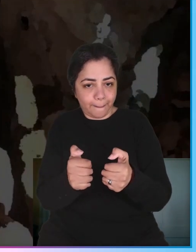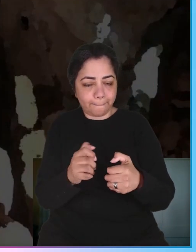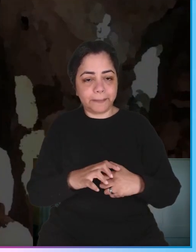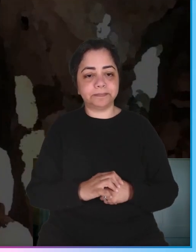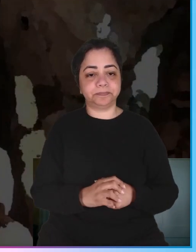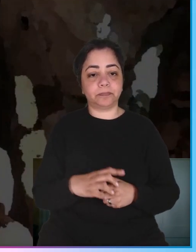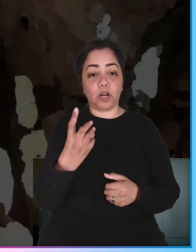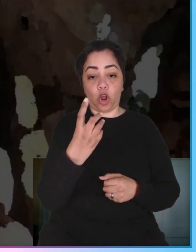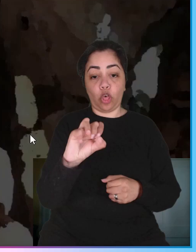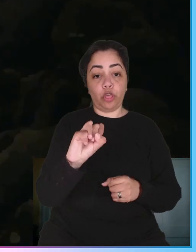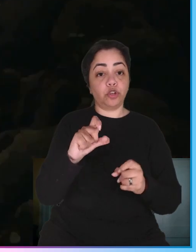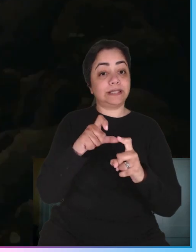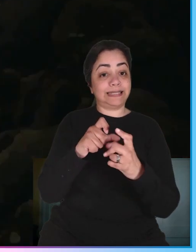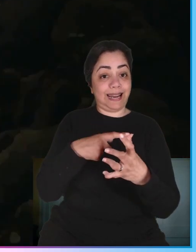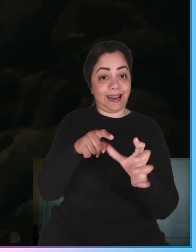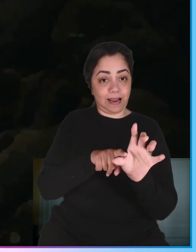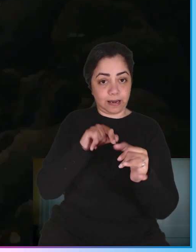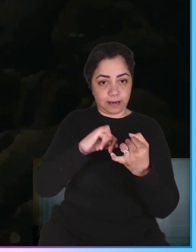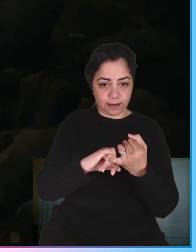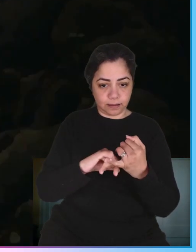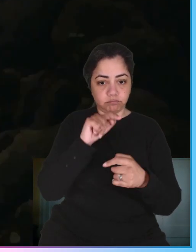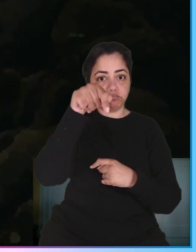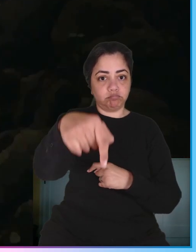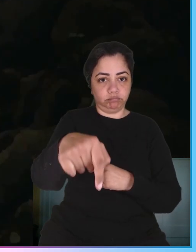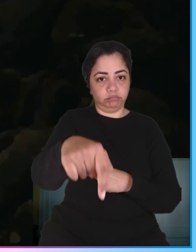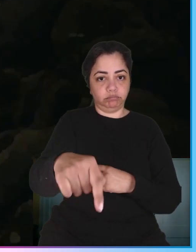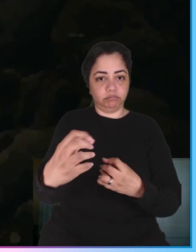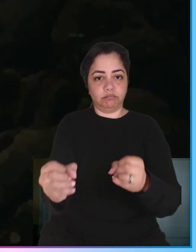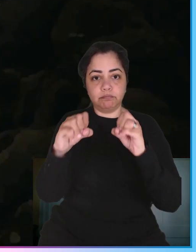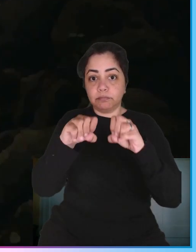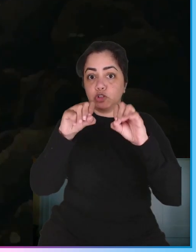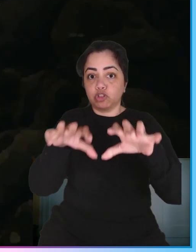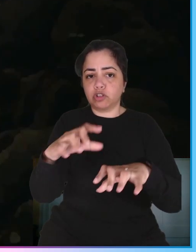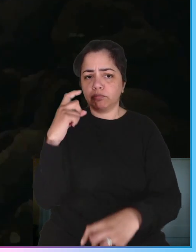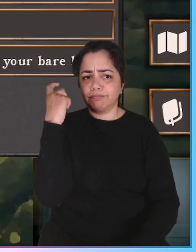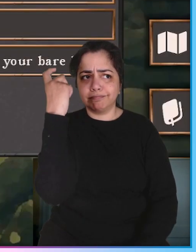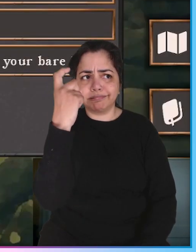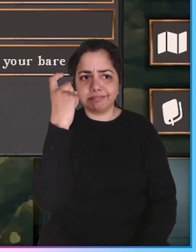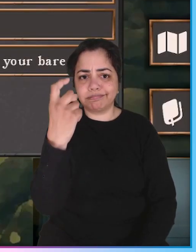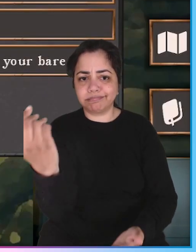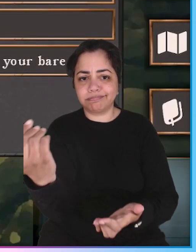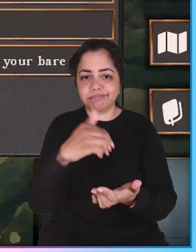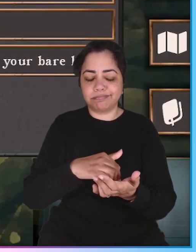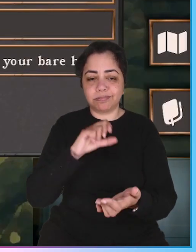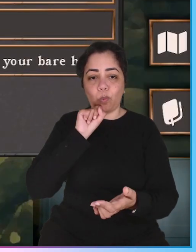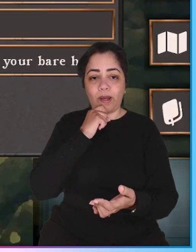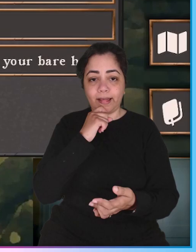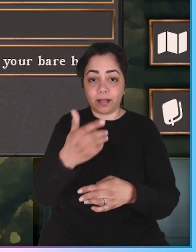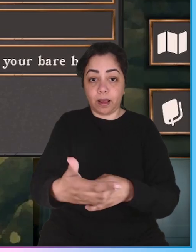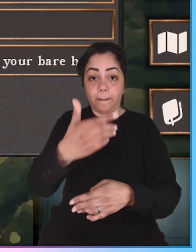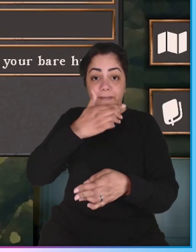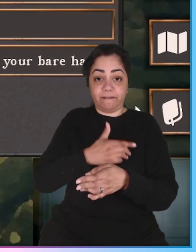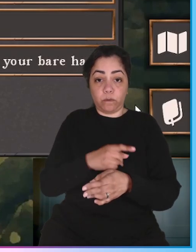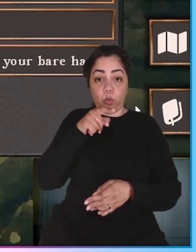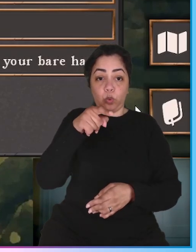You have until then to track down magical treasures and aid or interfere with people and factions that surround your small village.